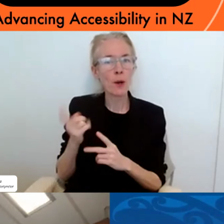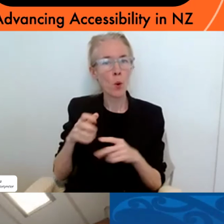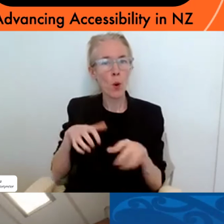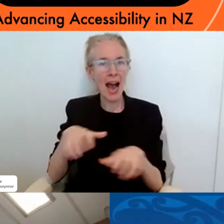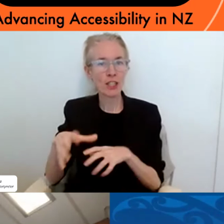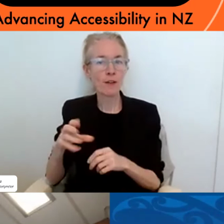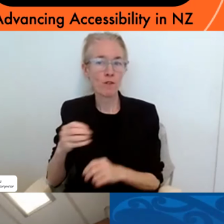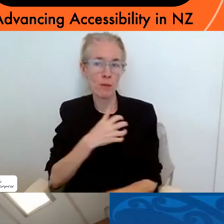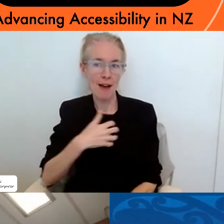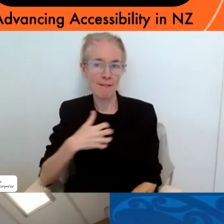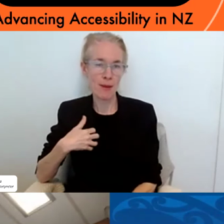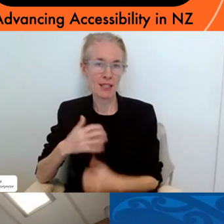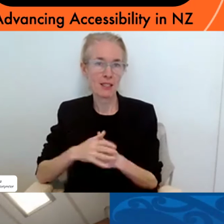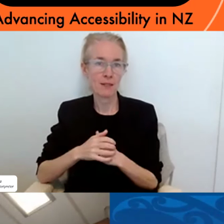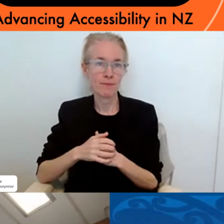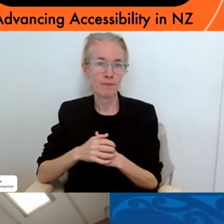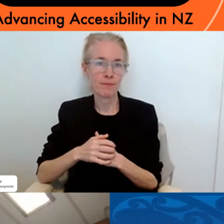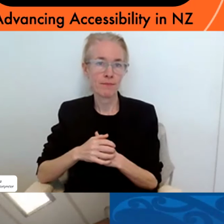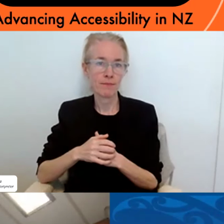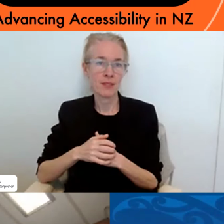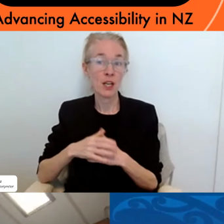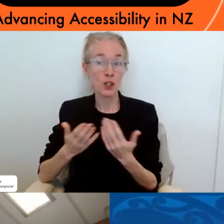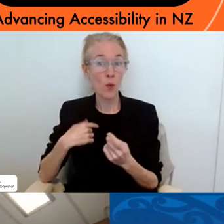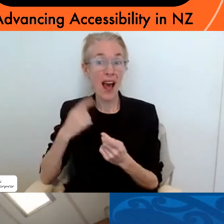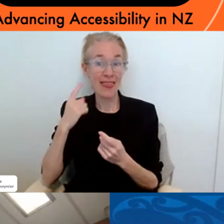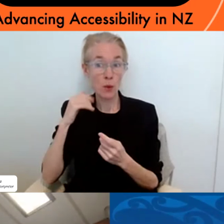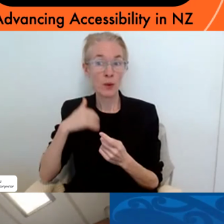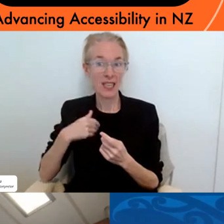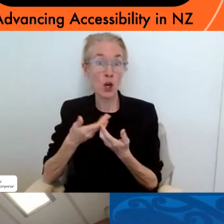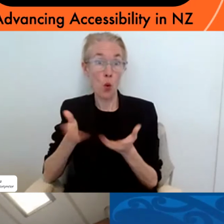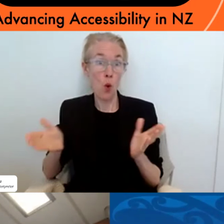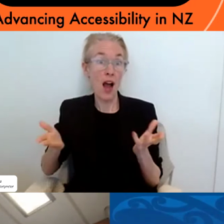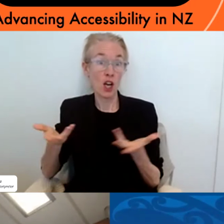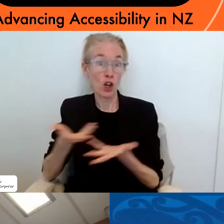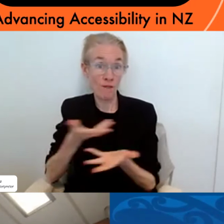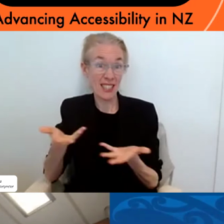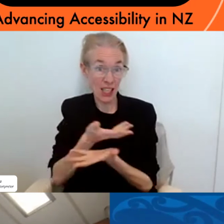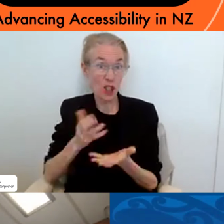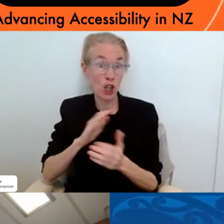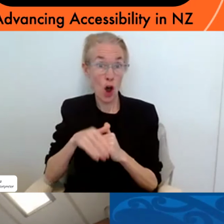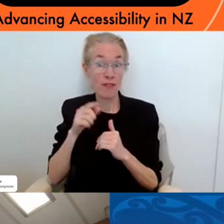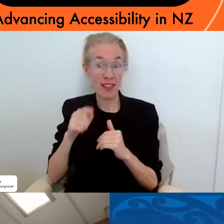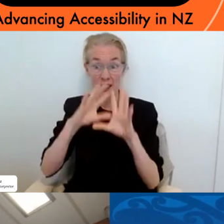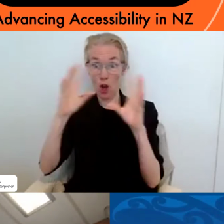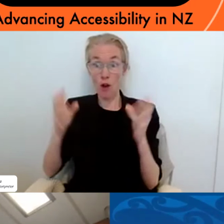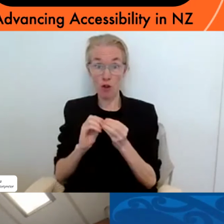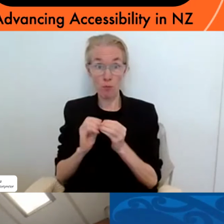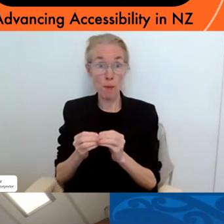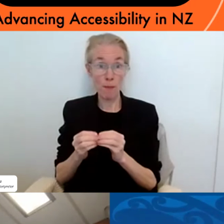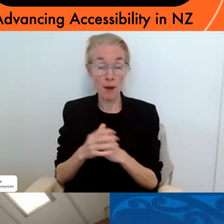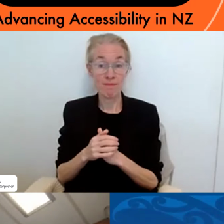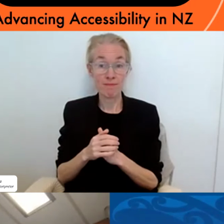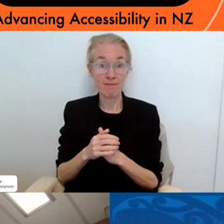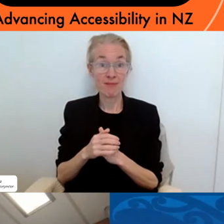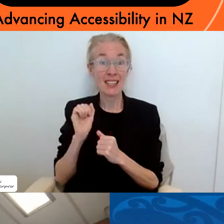things. And I can't say much more than that because it's really, really frustrating. But we do need to lobby and we need to have new